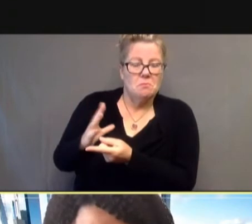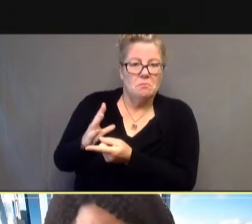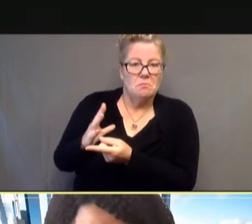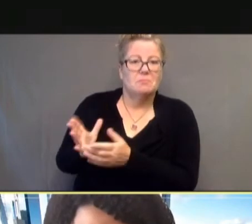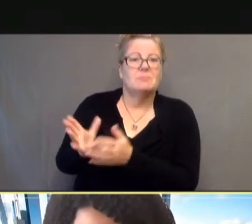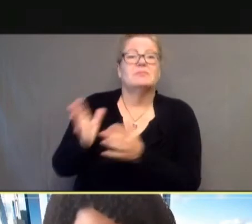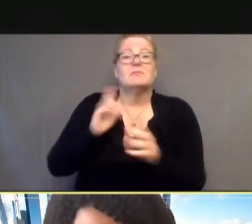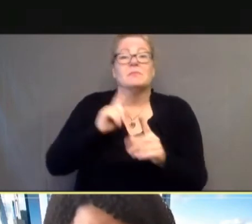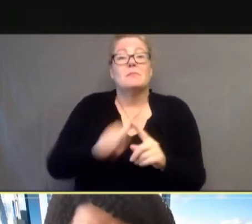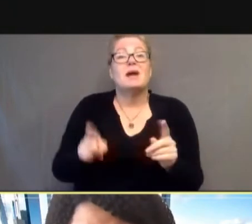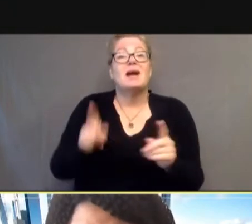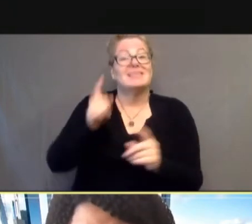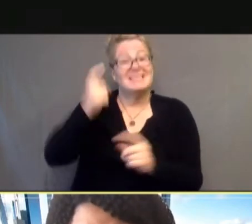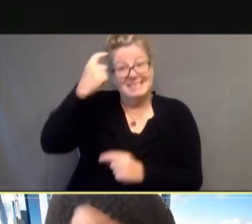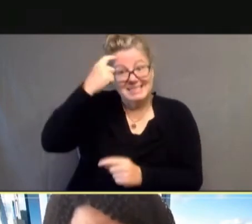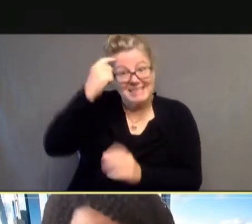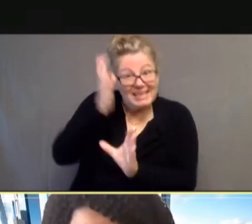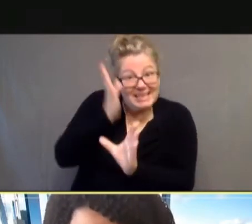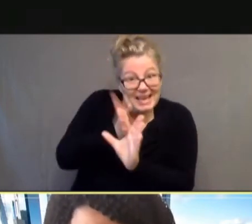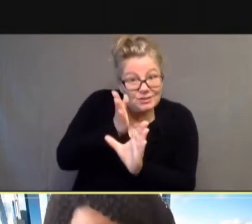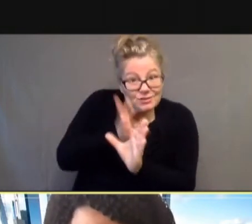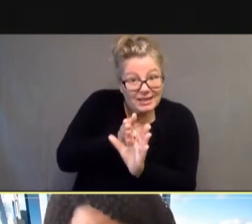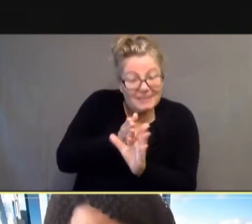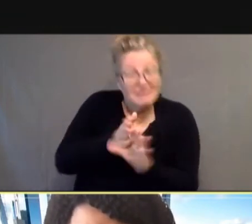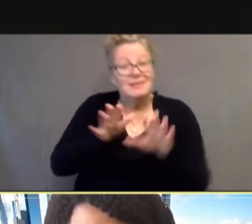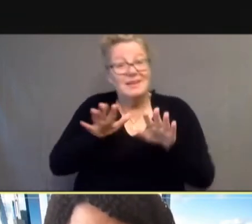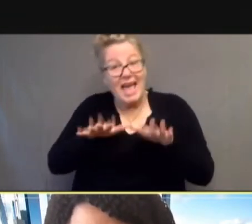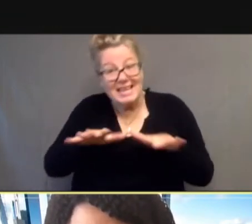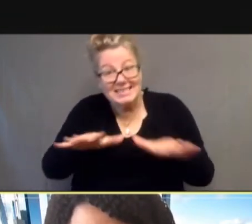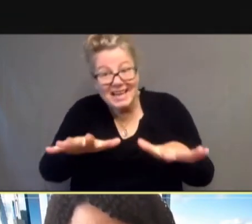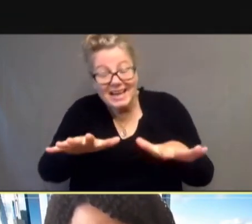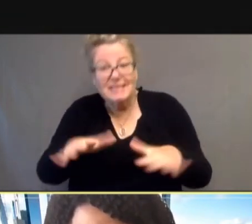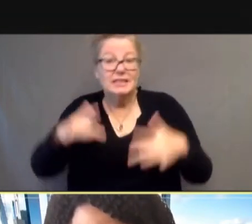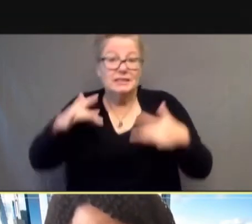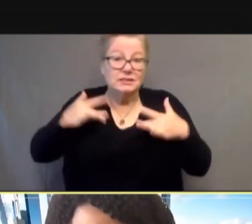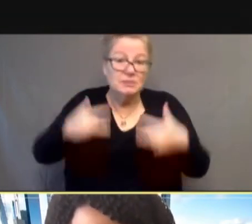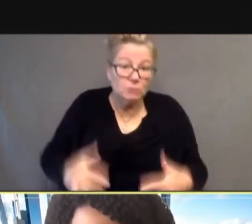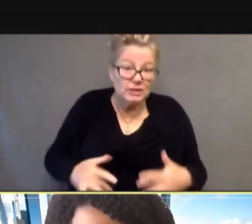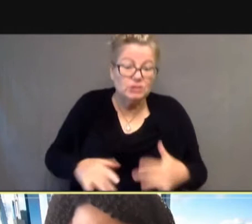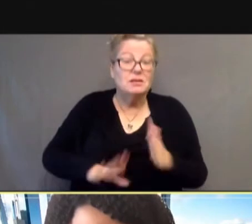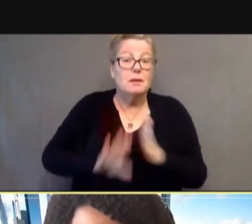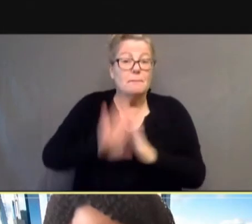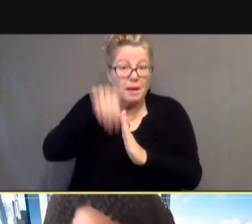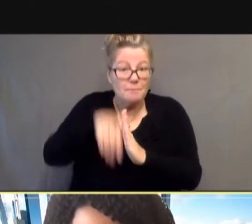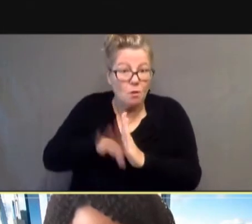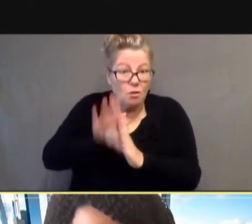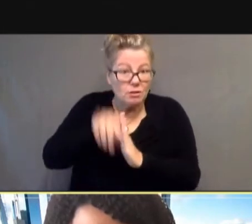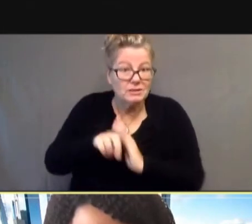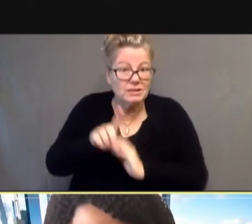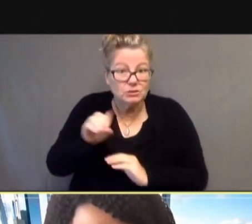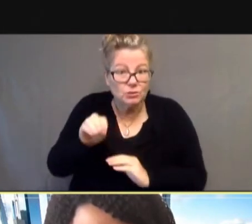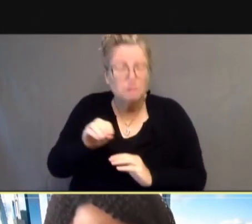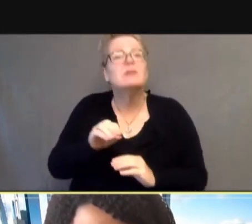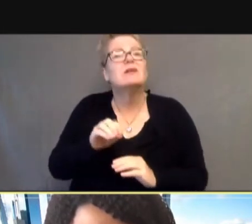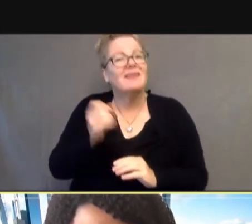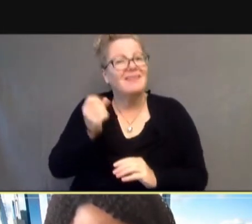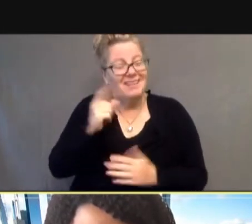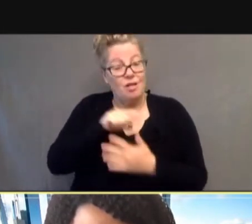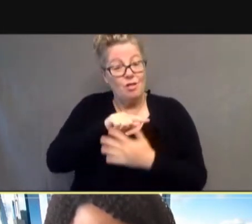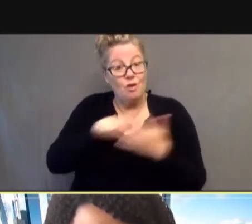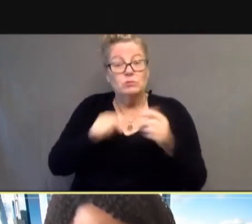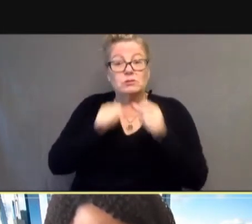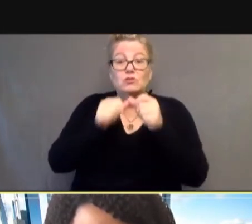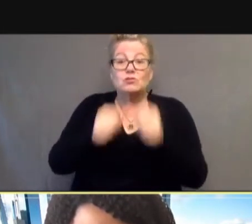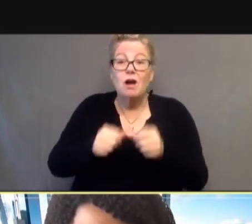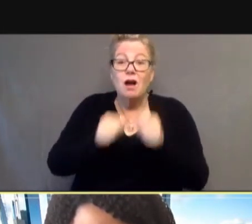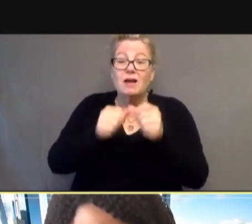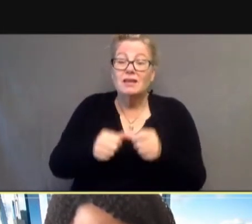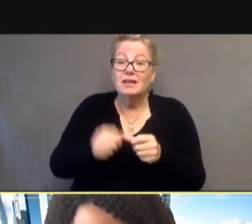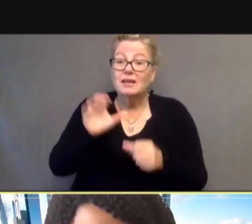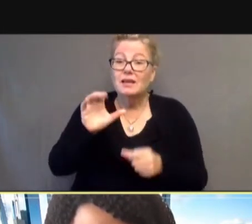and depression or bipolar disorder, given that these chronic conditions are, they're